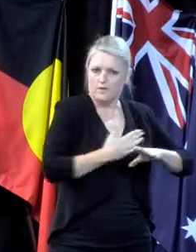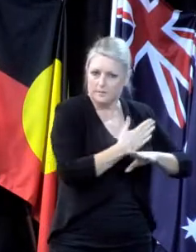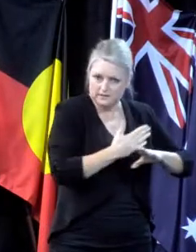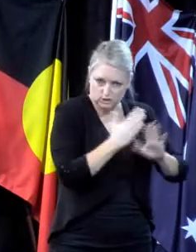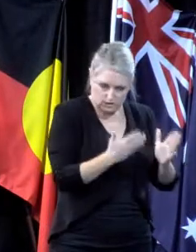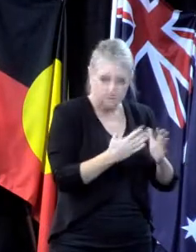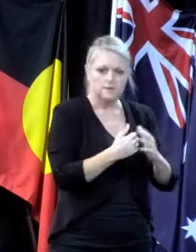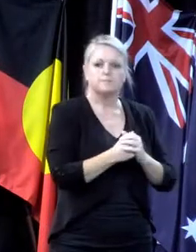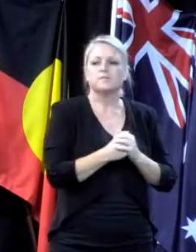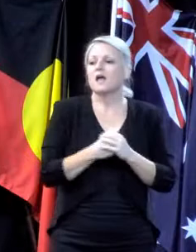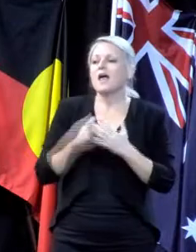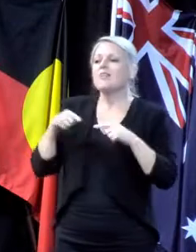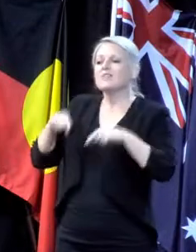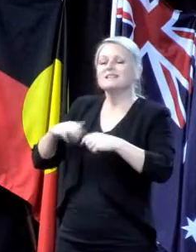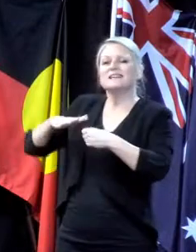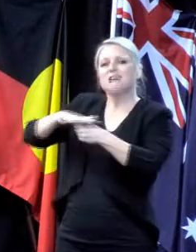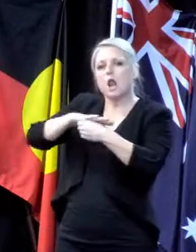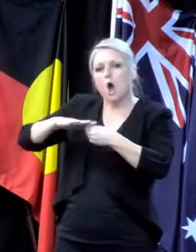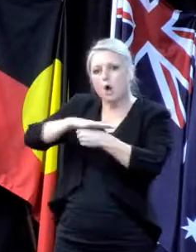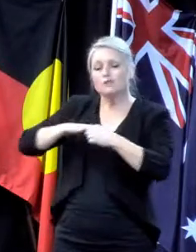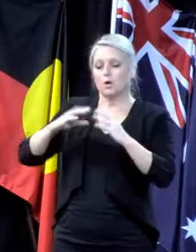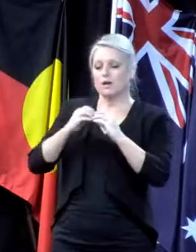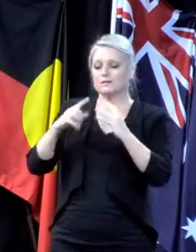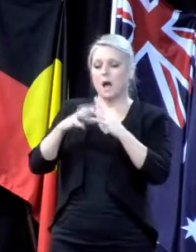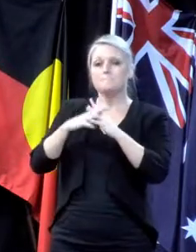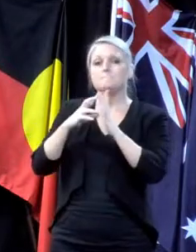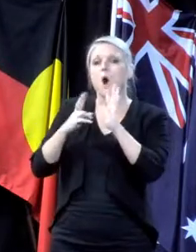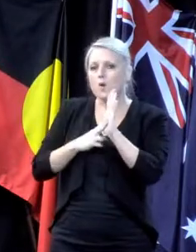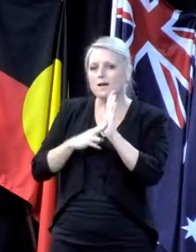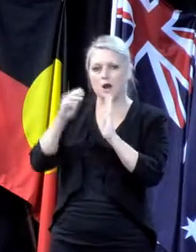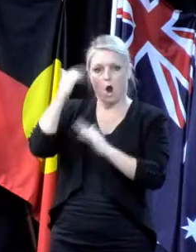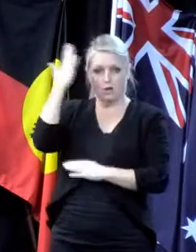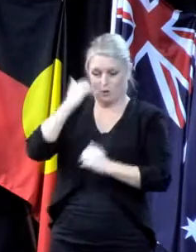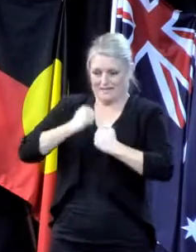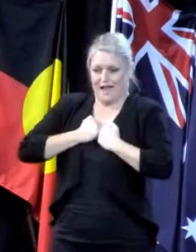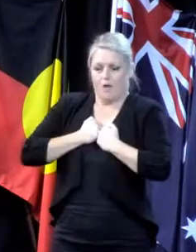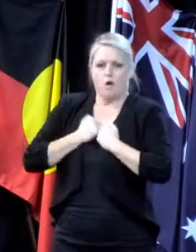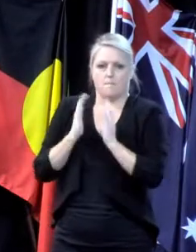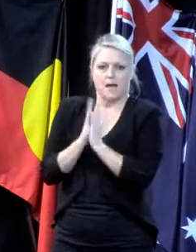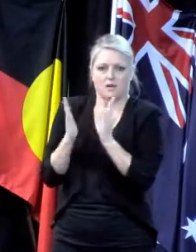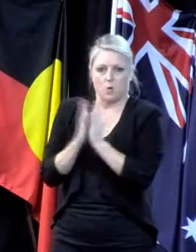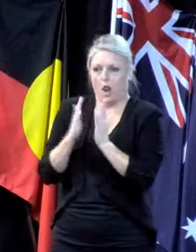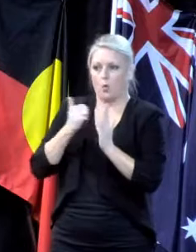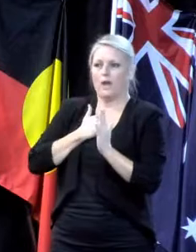This is a local Bowen State High School training manual that we designed. That's what I'm asking you.